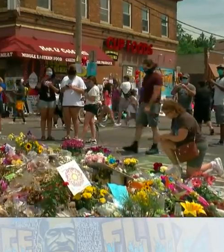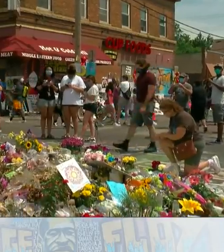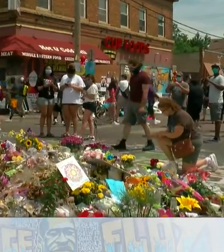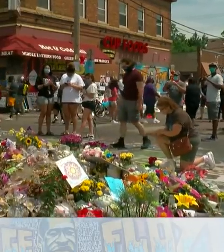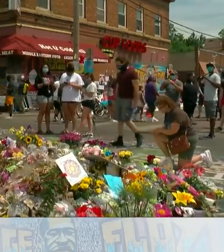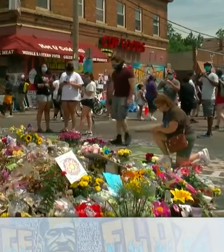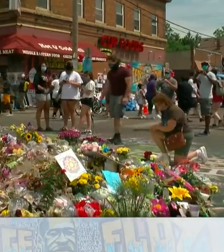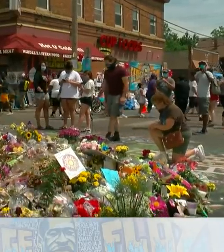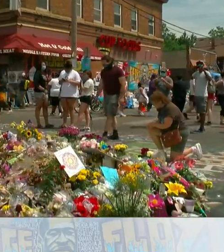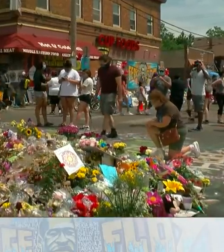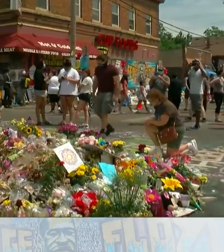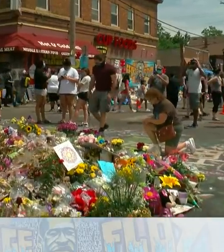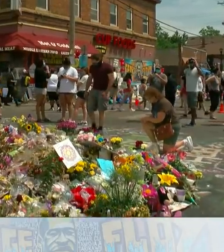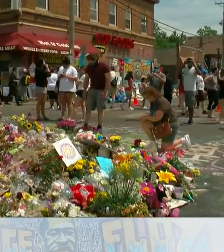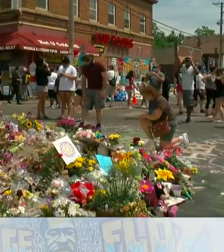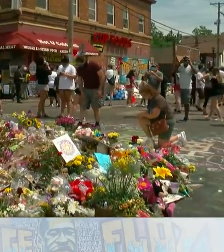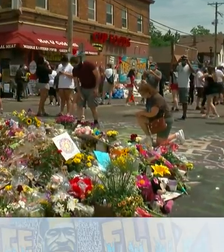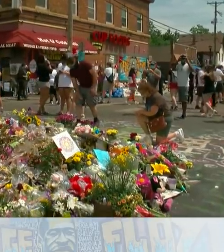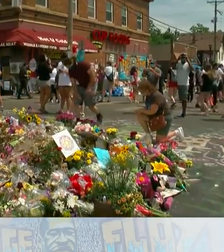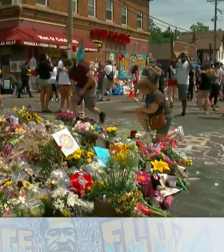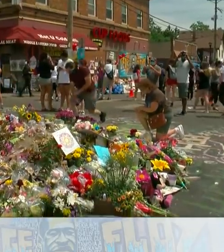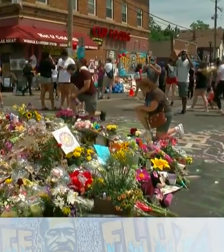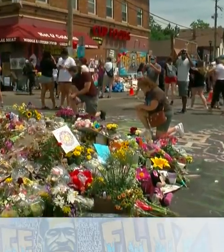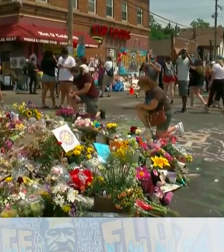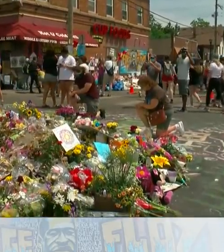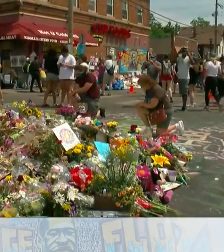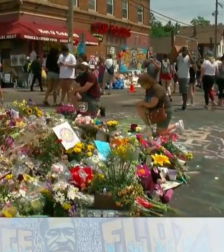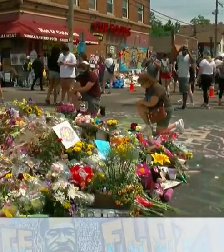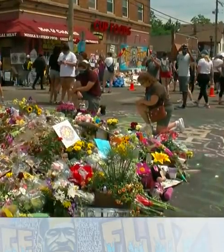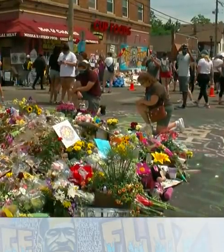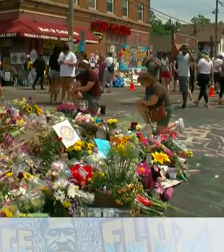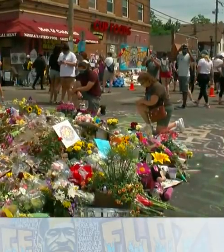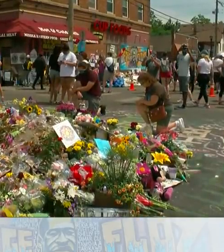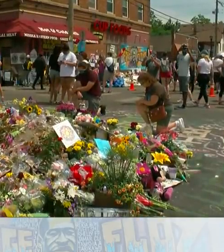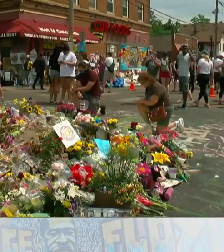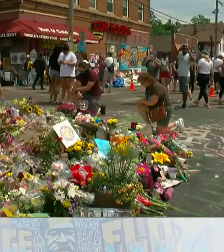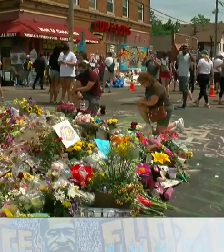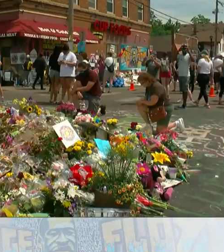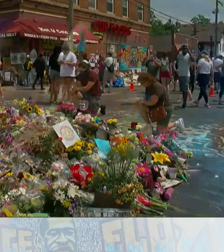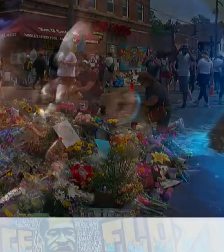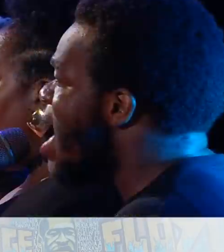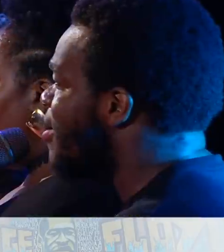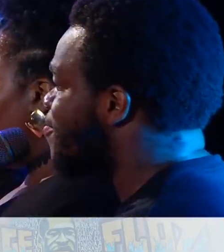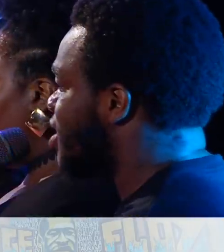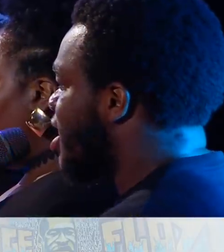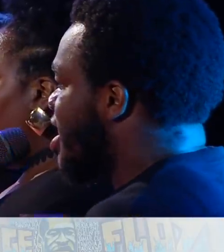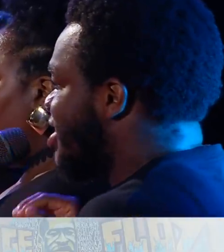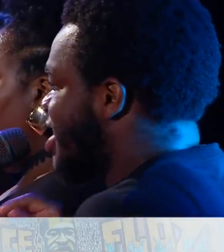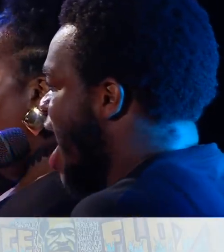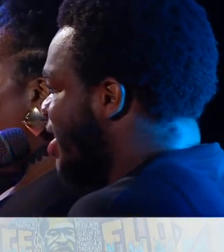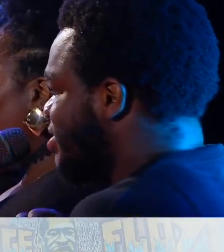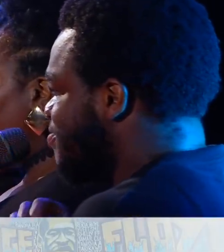THAT HE LOVES ME AND HE CARES AND HE'LL NEVER